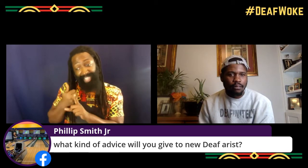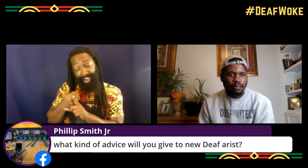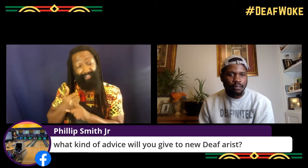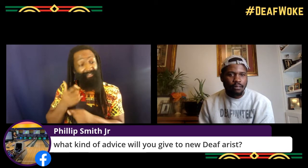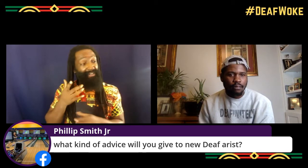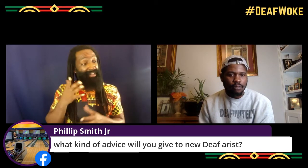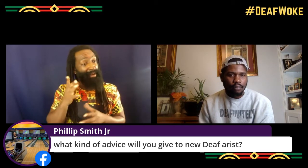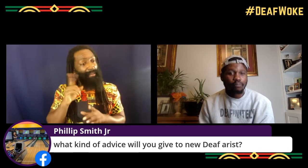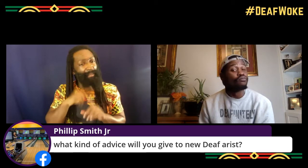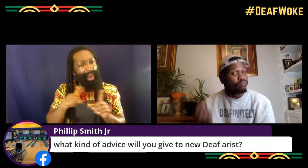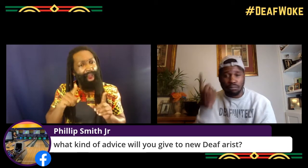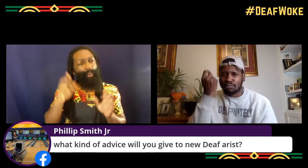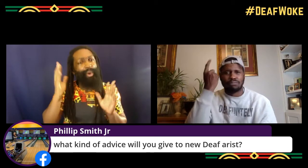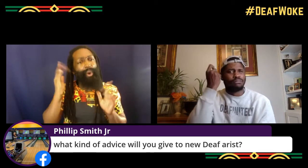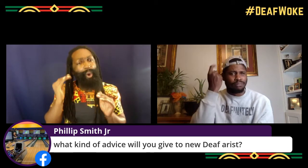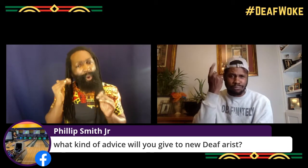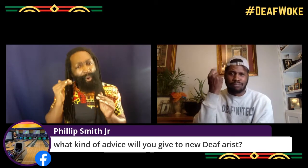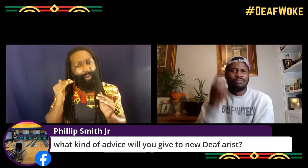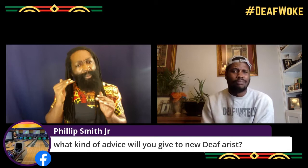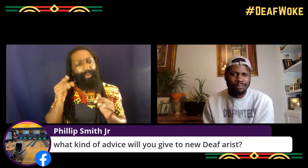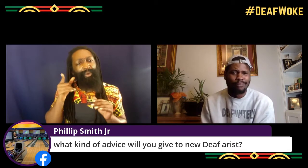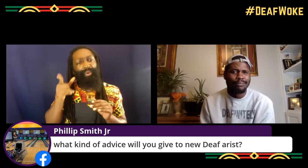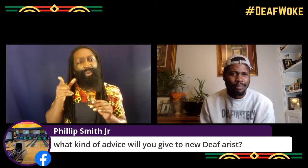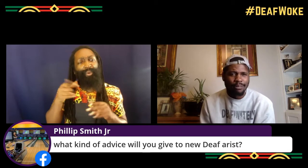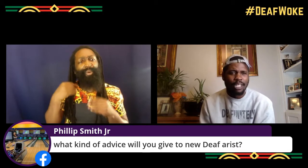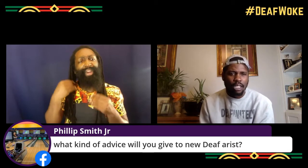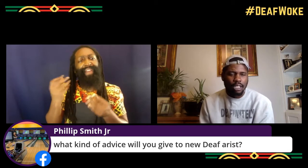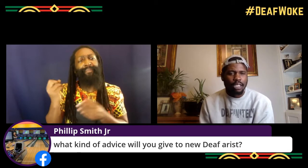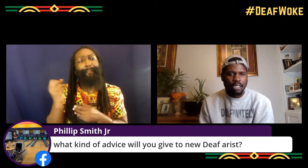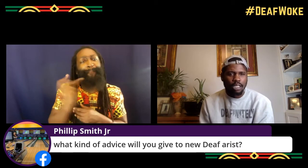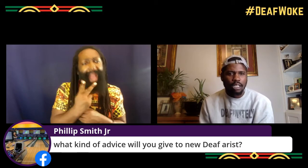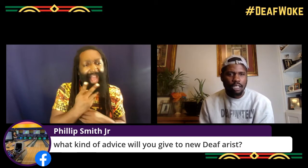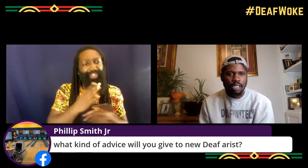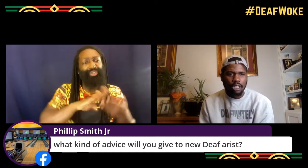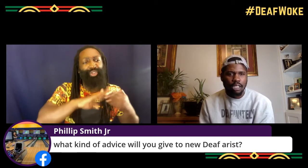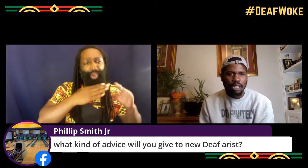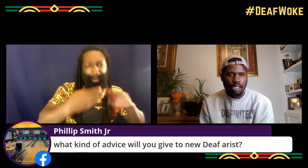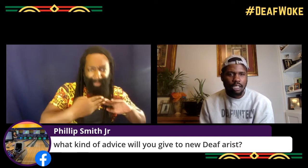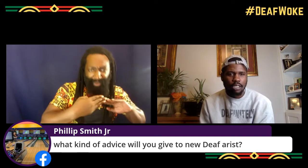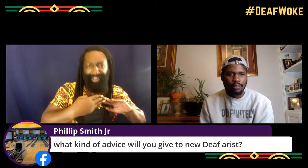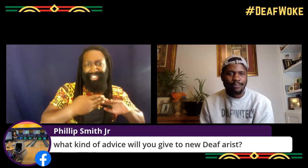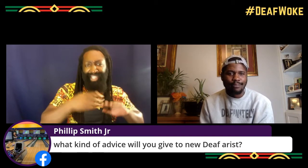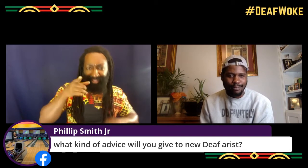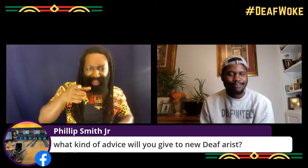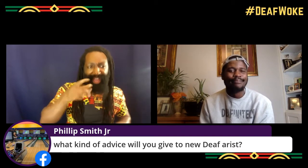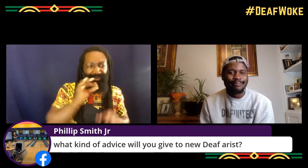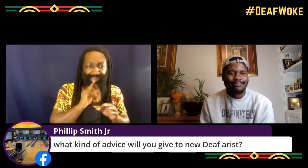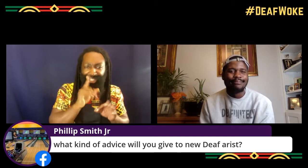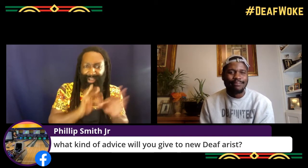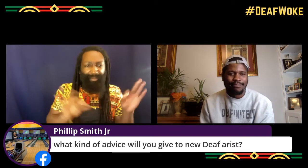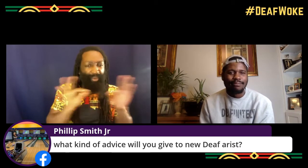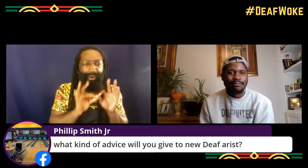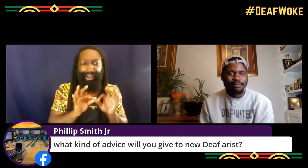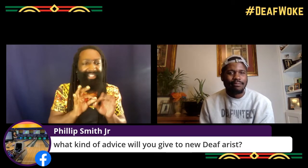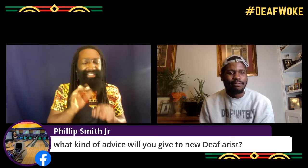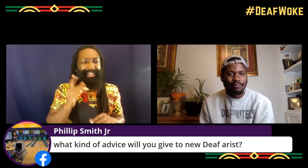Yeah, I think that pretty good, what you say, we talking about love for themselves. That's really important, but it's all about giving back to the community too.